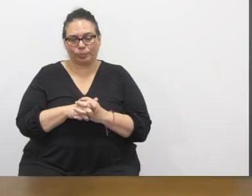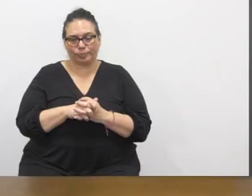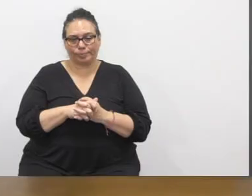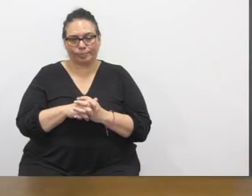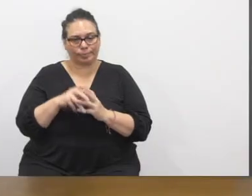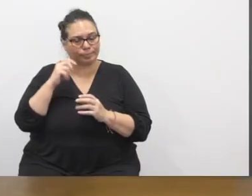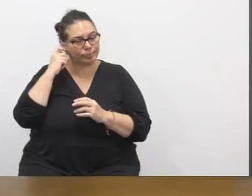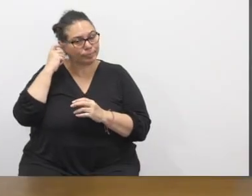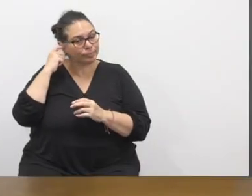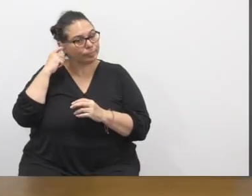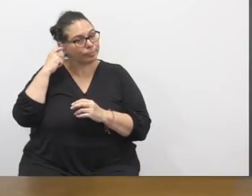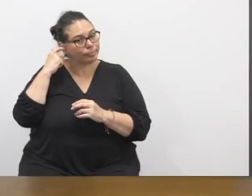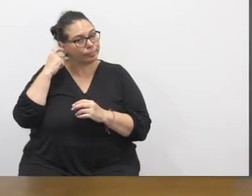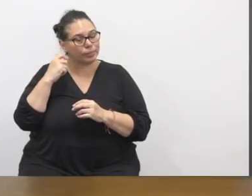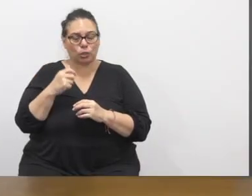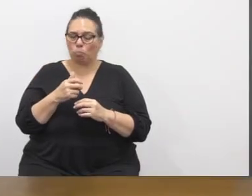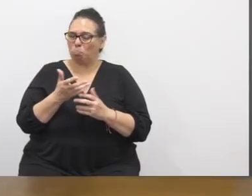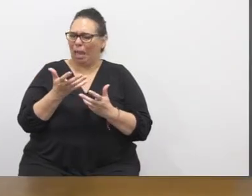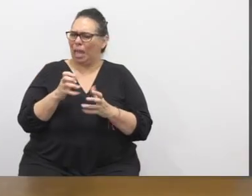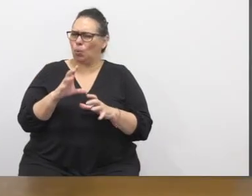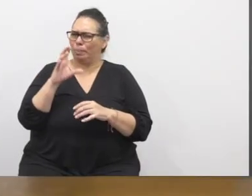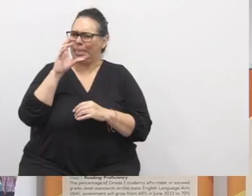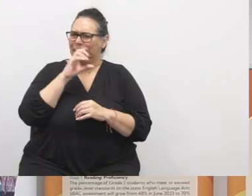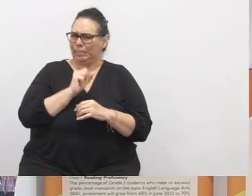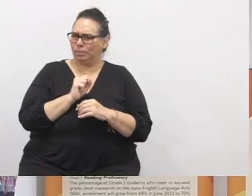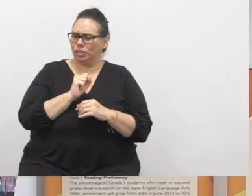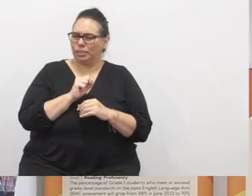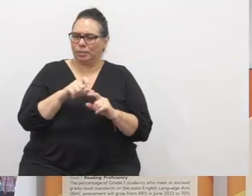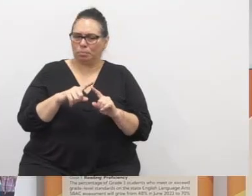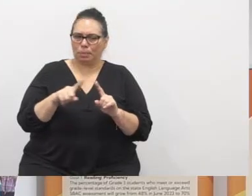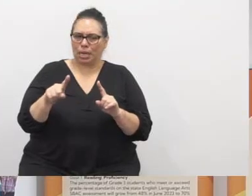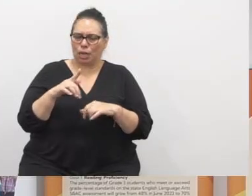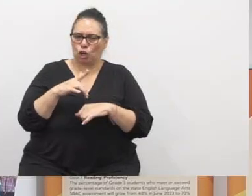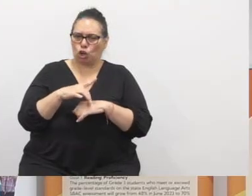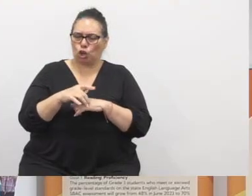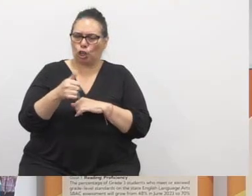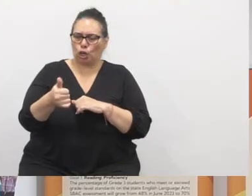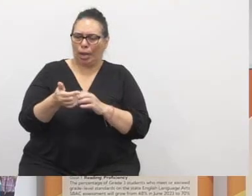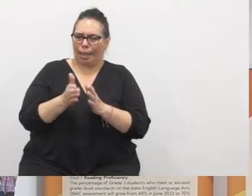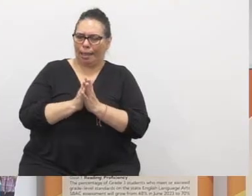So I don't wanna make any assumptions here, but I earlier asked the question to Precious